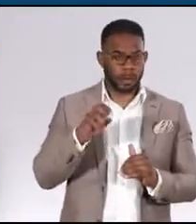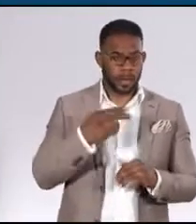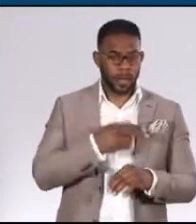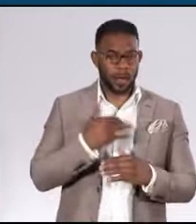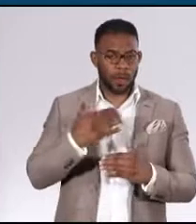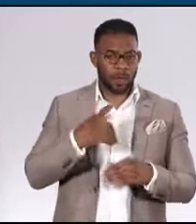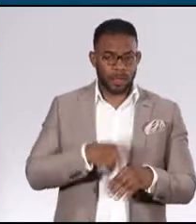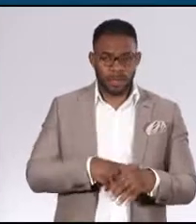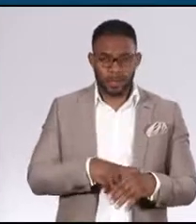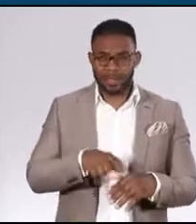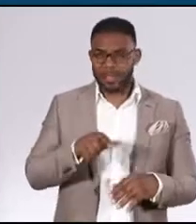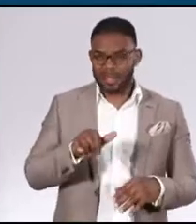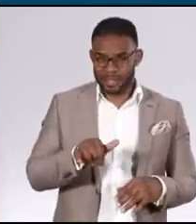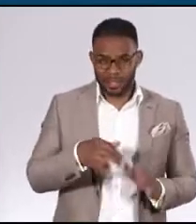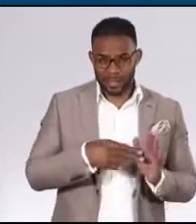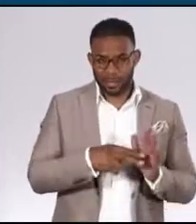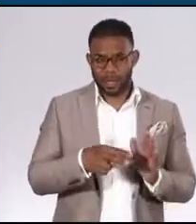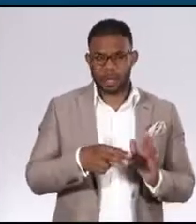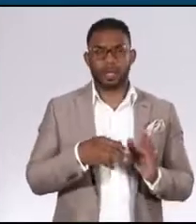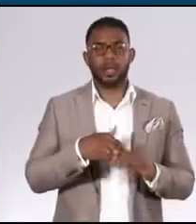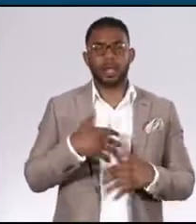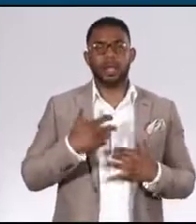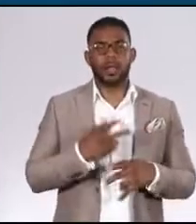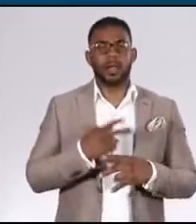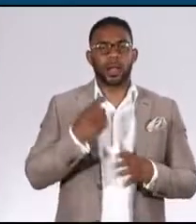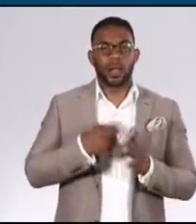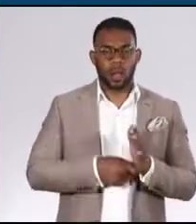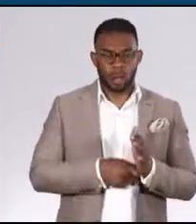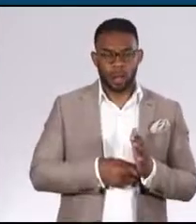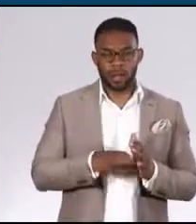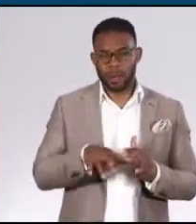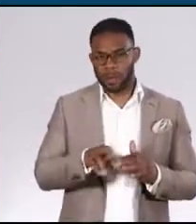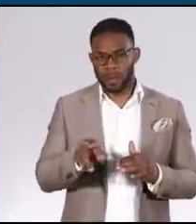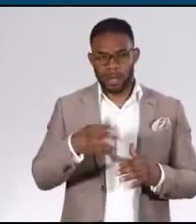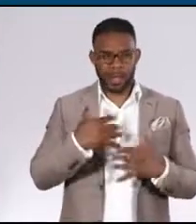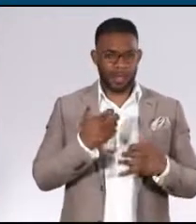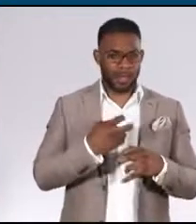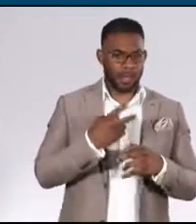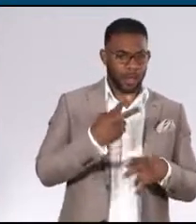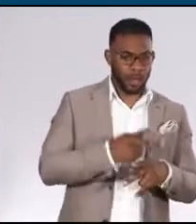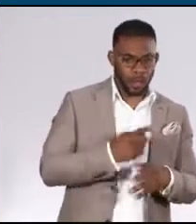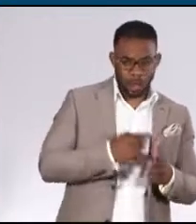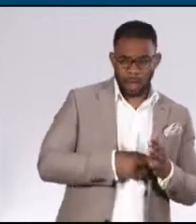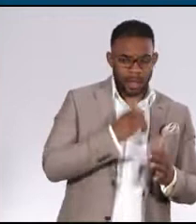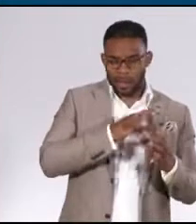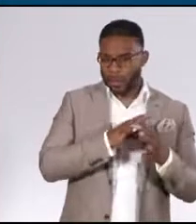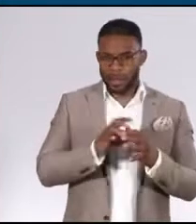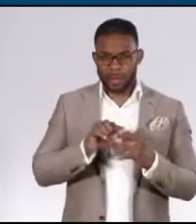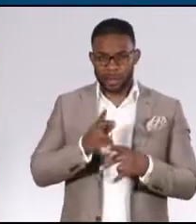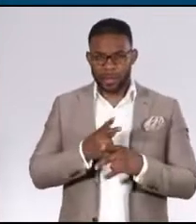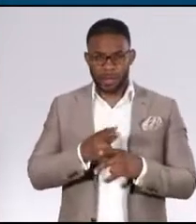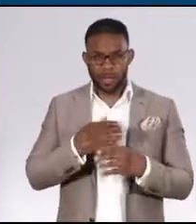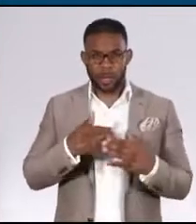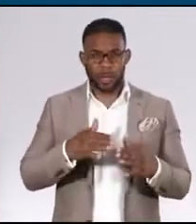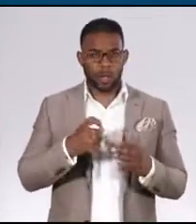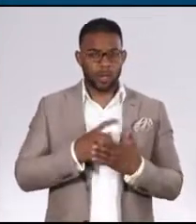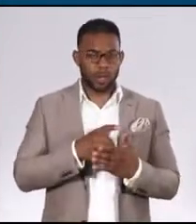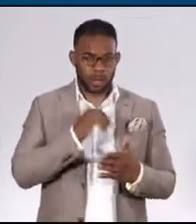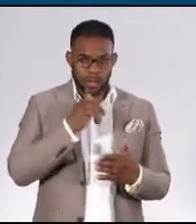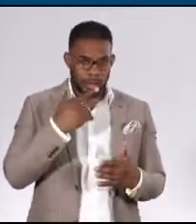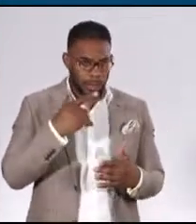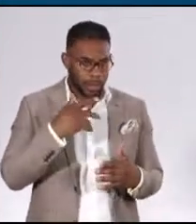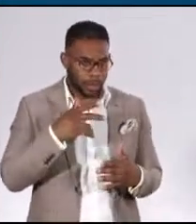and That's record and health care costs on the bottom. Right? So these are all health care costs, not related into the hearing loss. Treatments are non hearing loss related to cost.